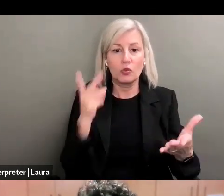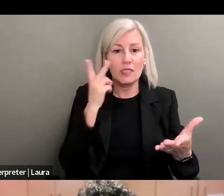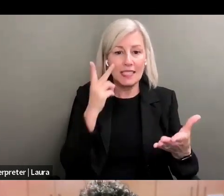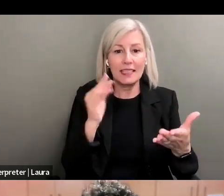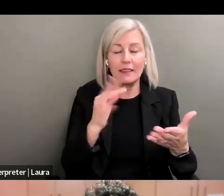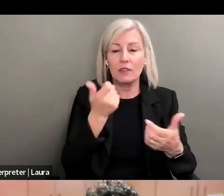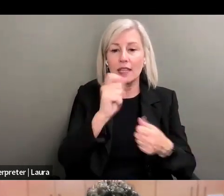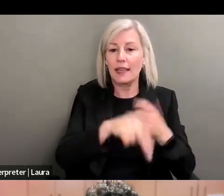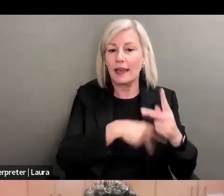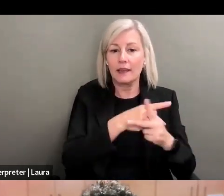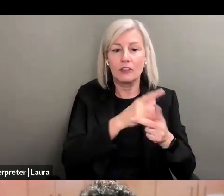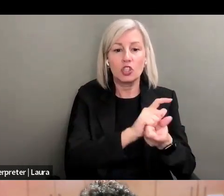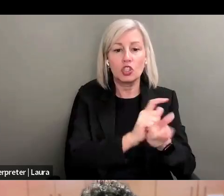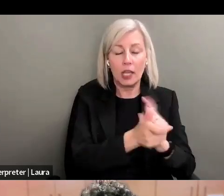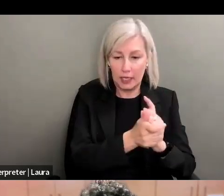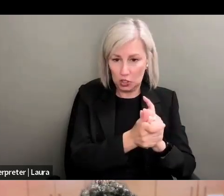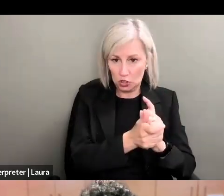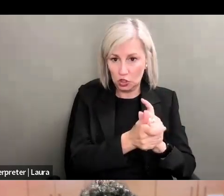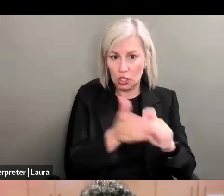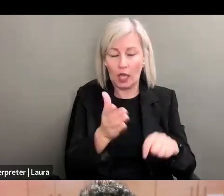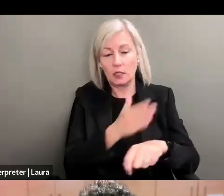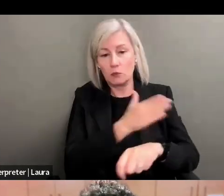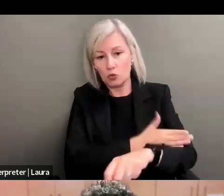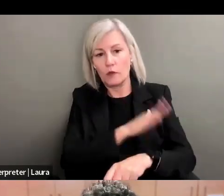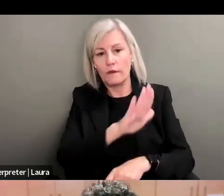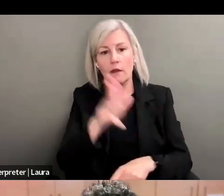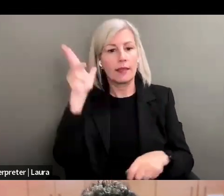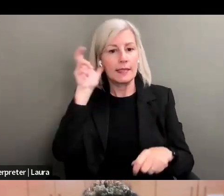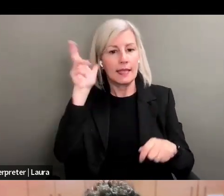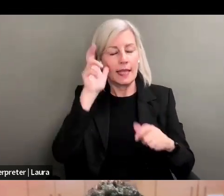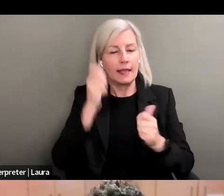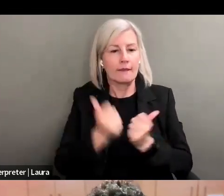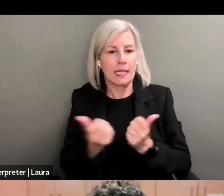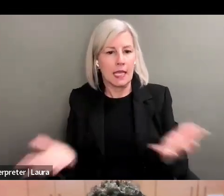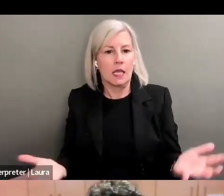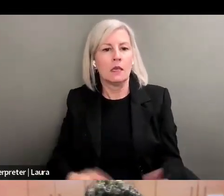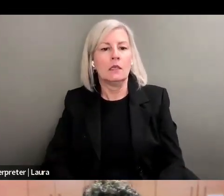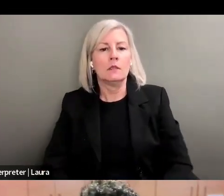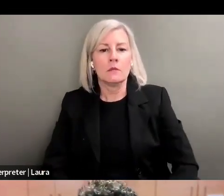intervention has in improved their listening fatigue.